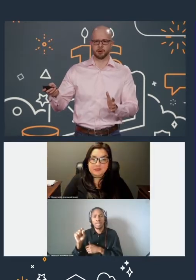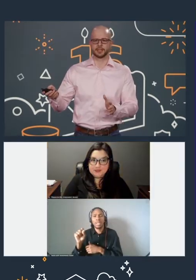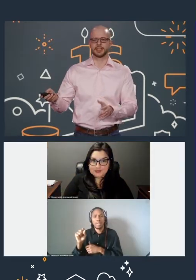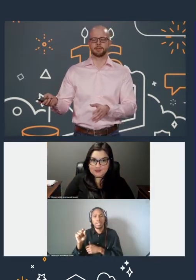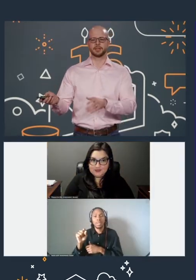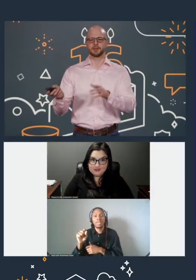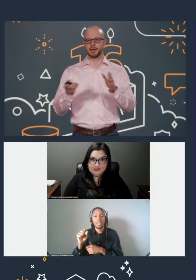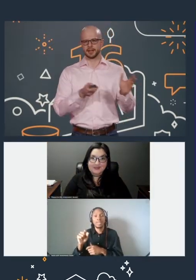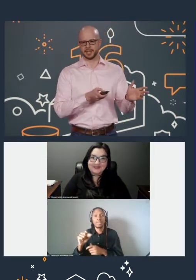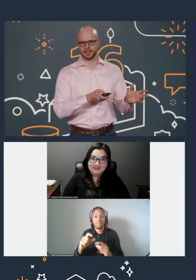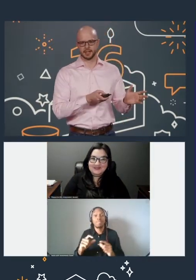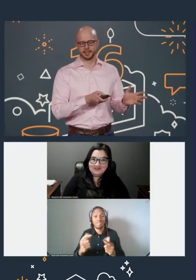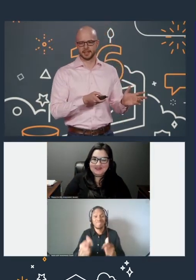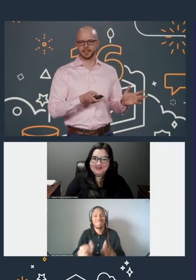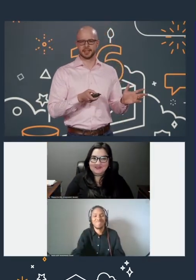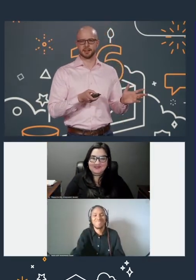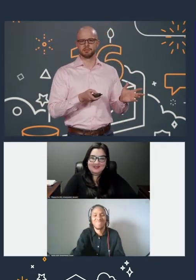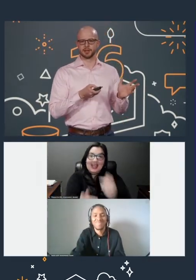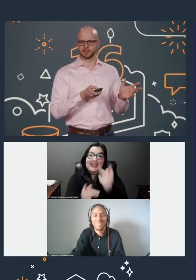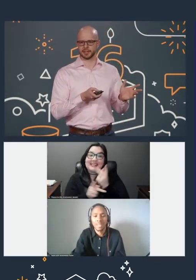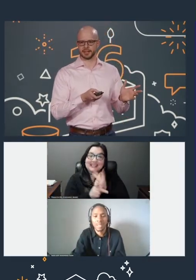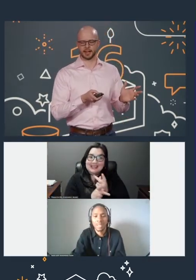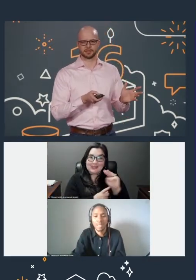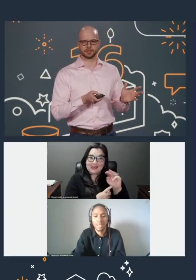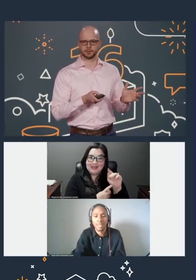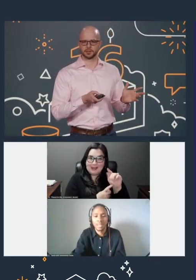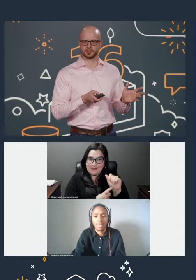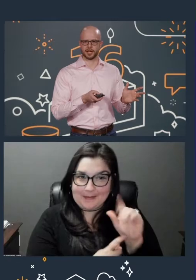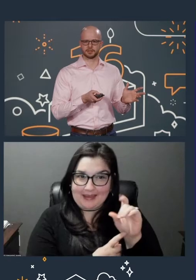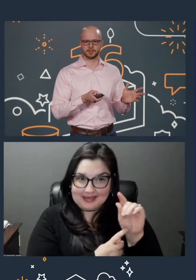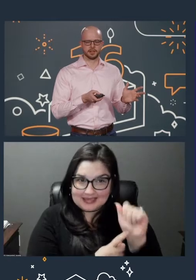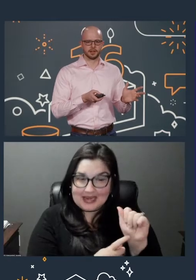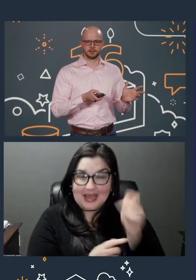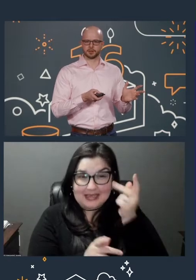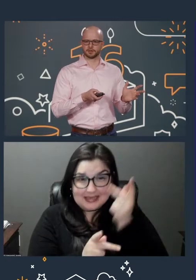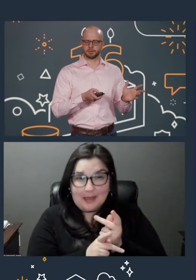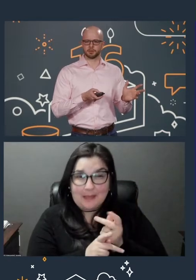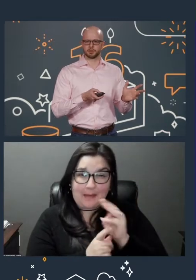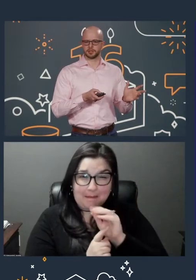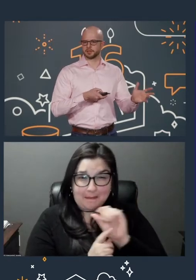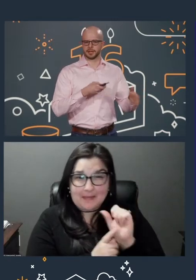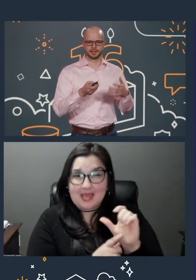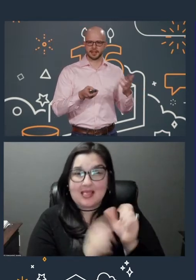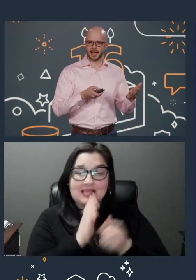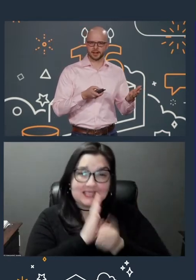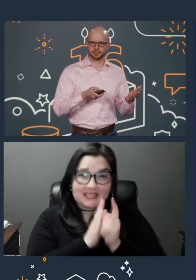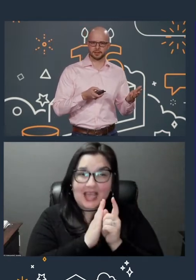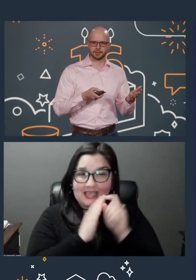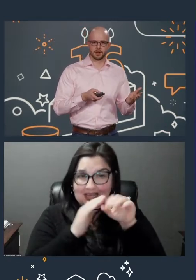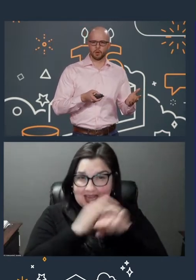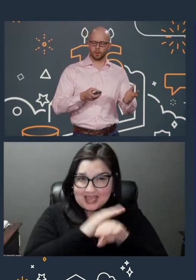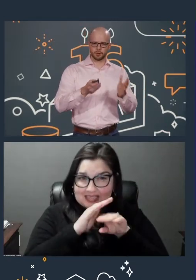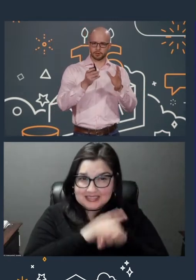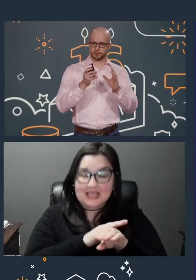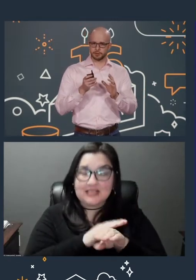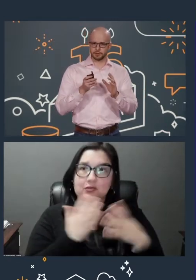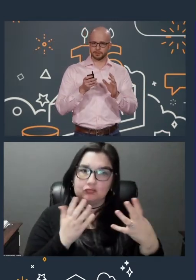while keeping the metadata in a millisecond access storage class, for example, just to maintain access or to reduce